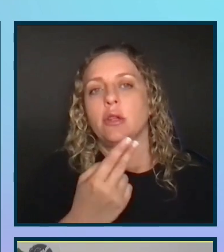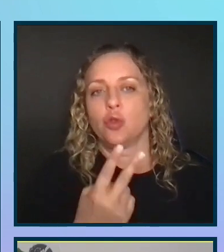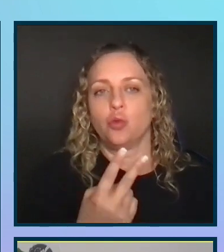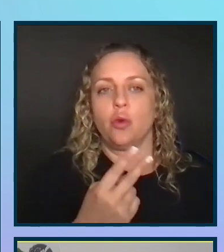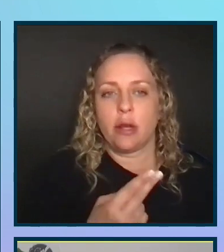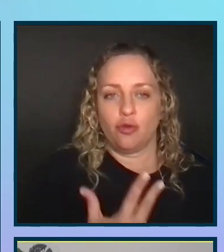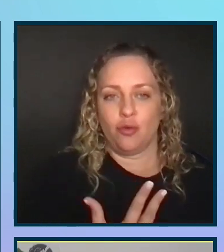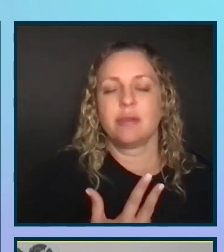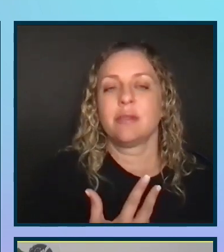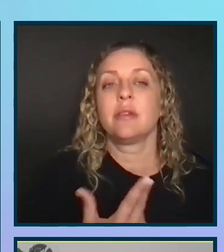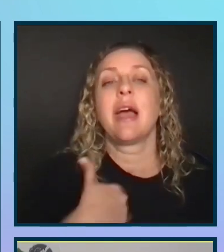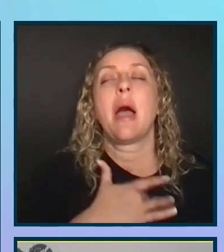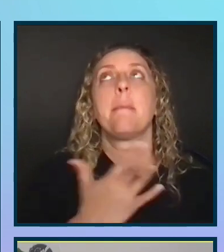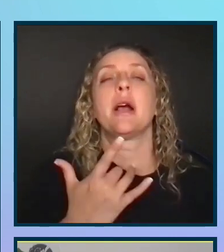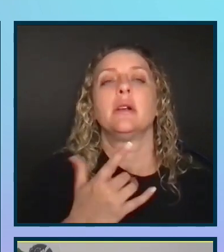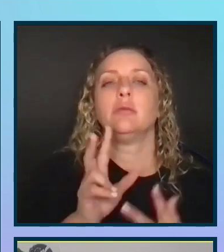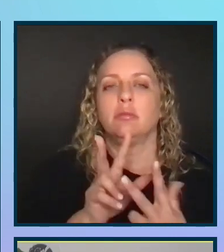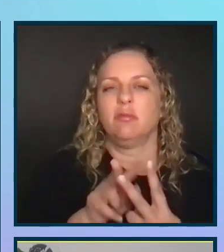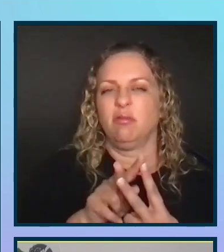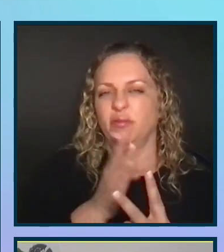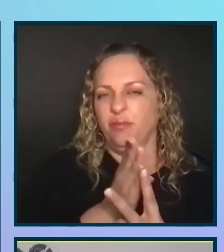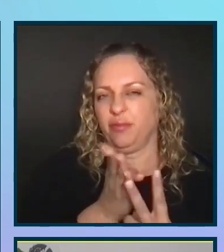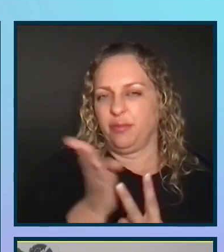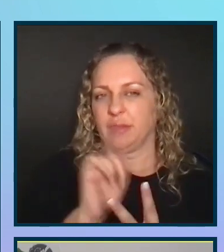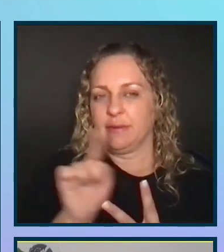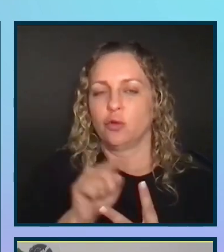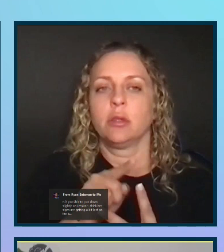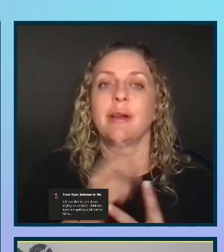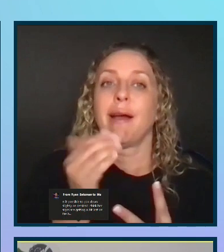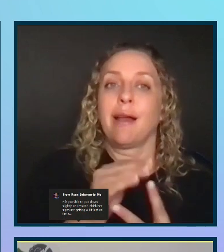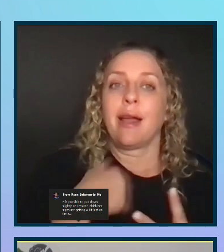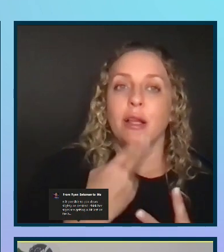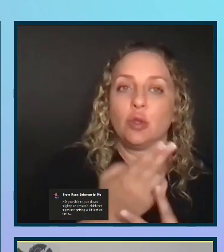Usually, I could do two things. I can use the, again, my little annotation to say,